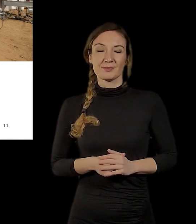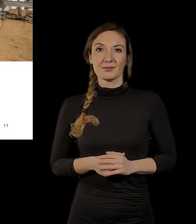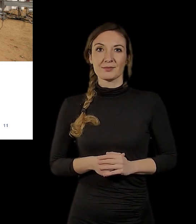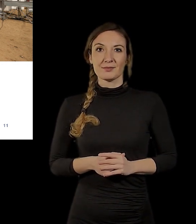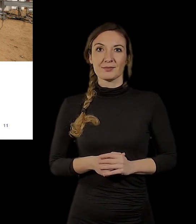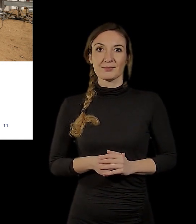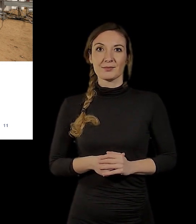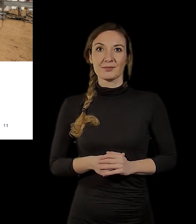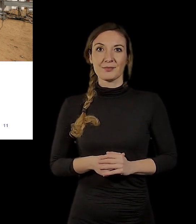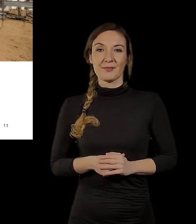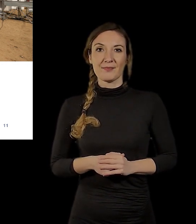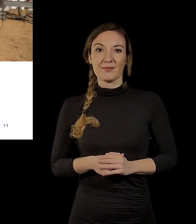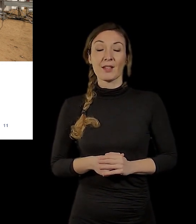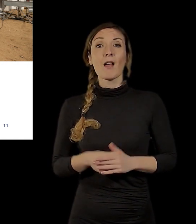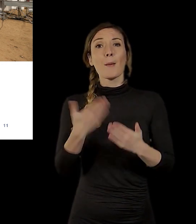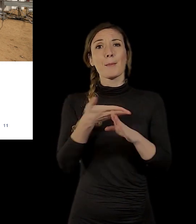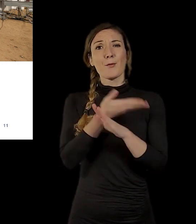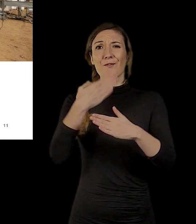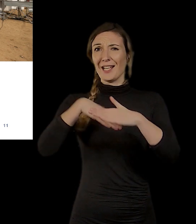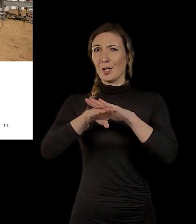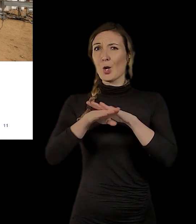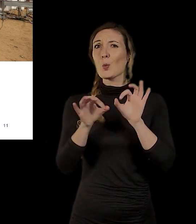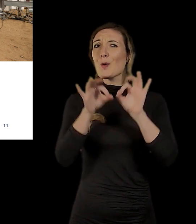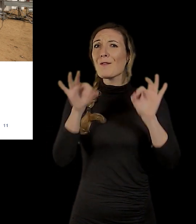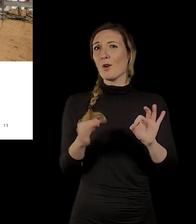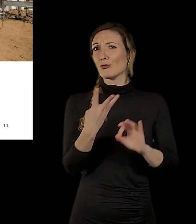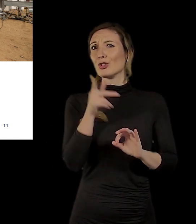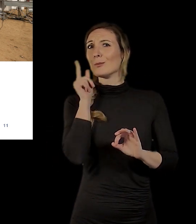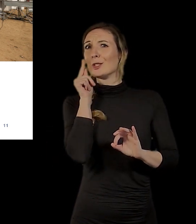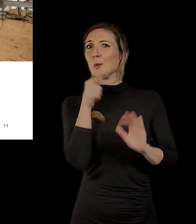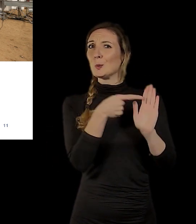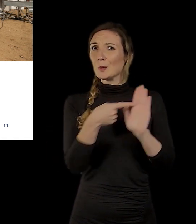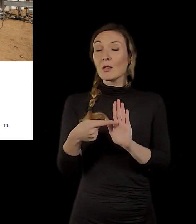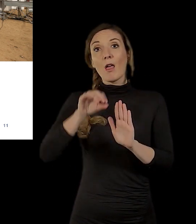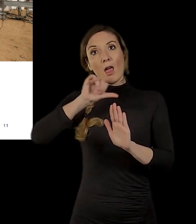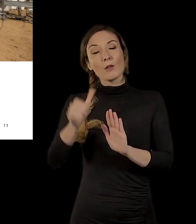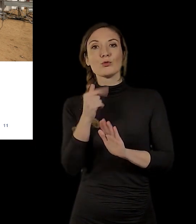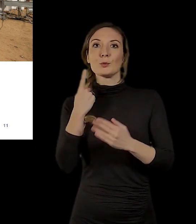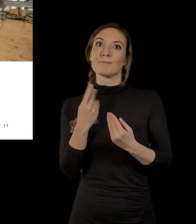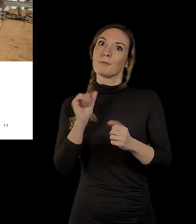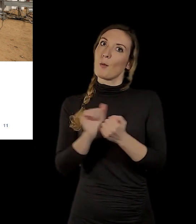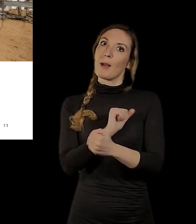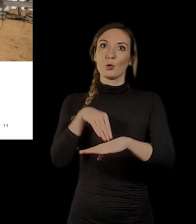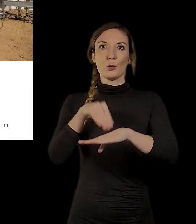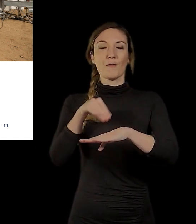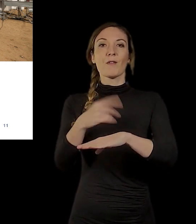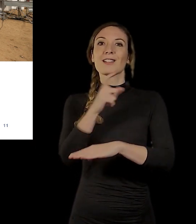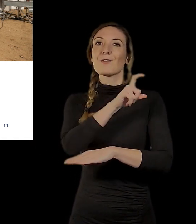where people meet, have a chance to chat there, to build on the participation